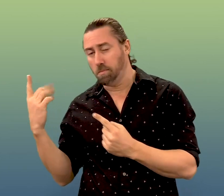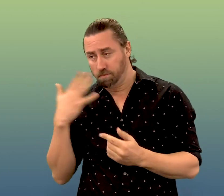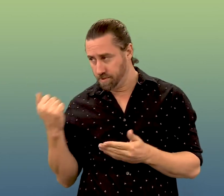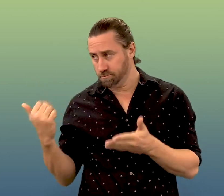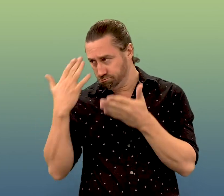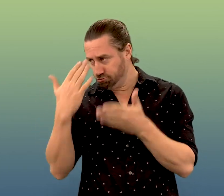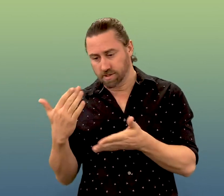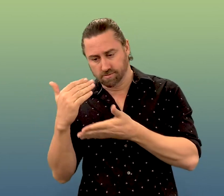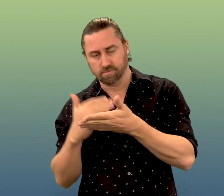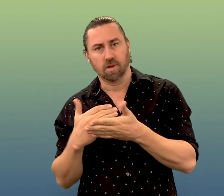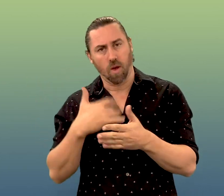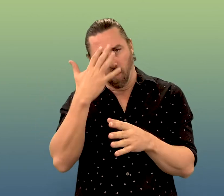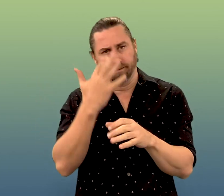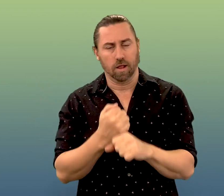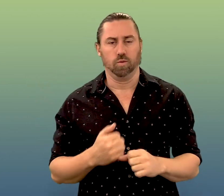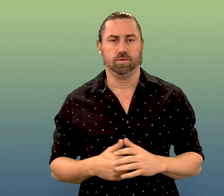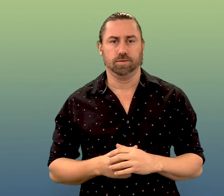so they understand our expectations.